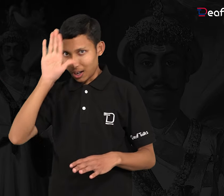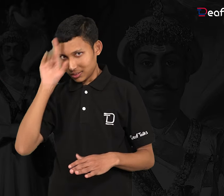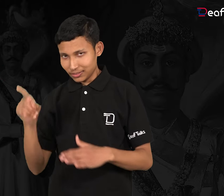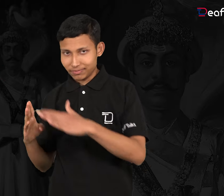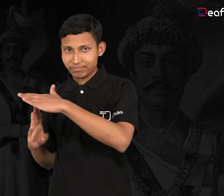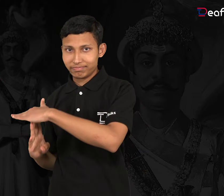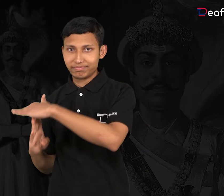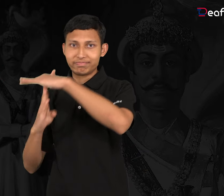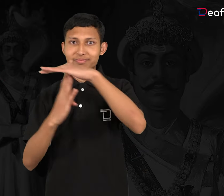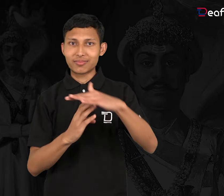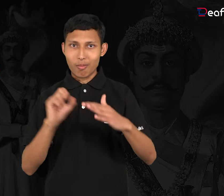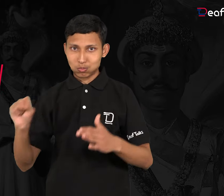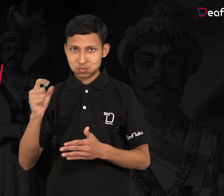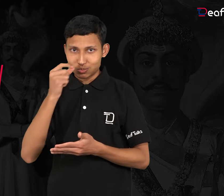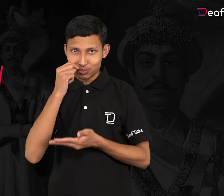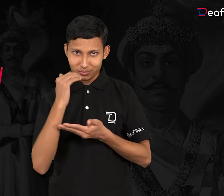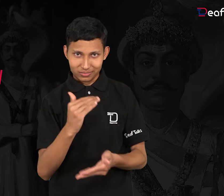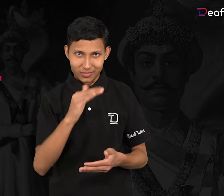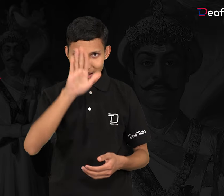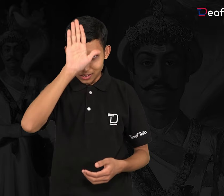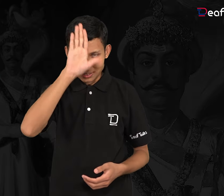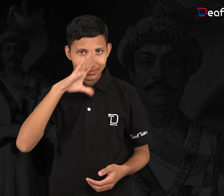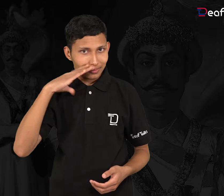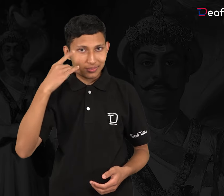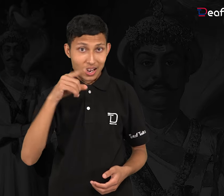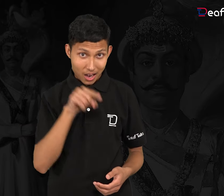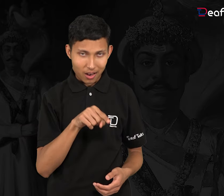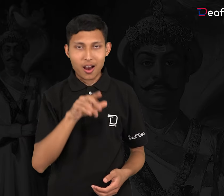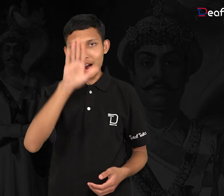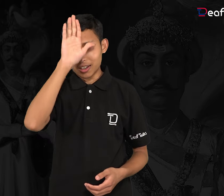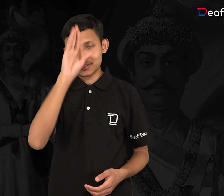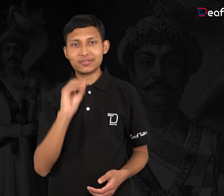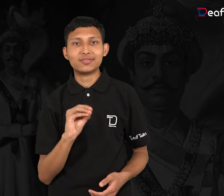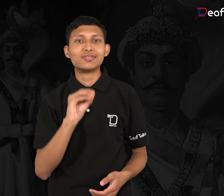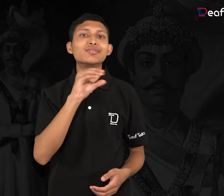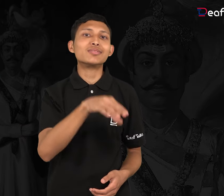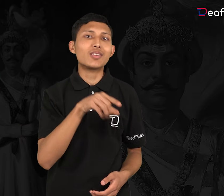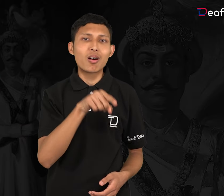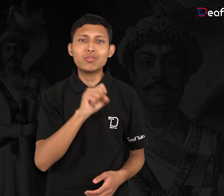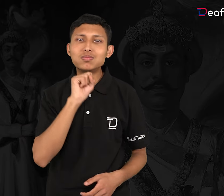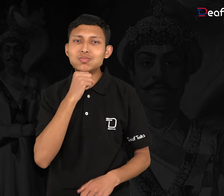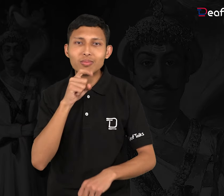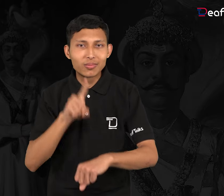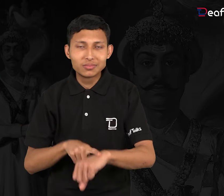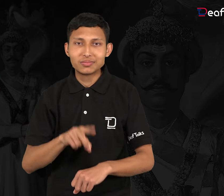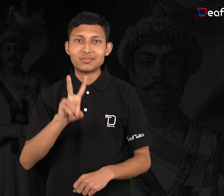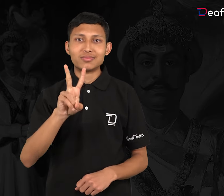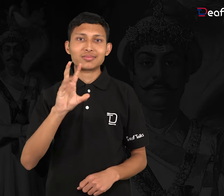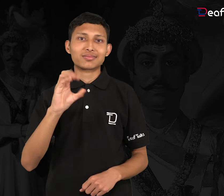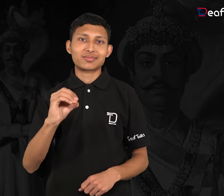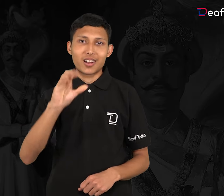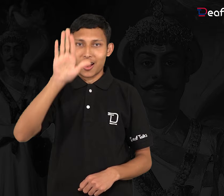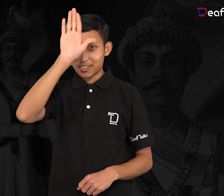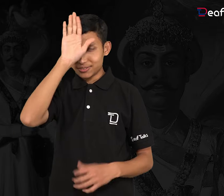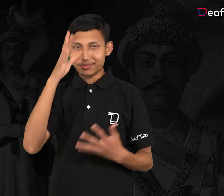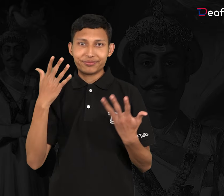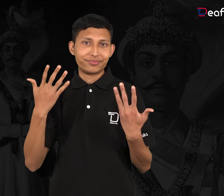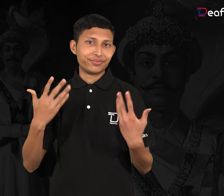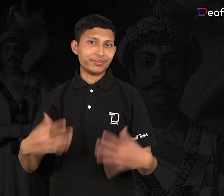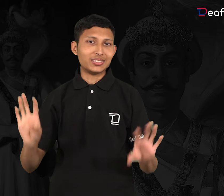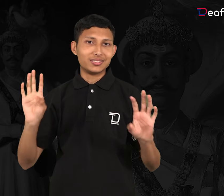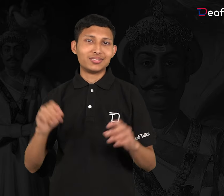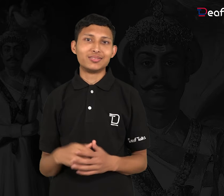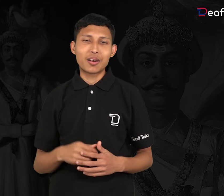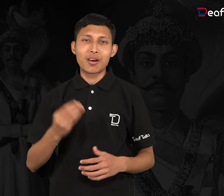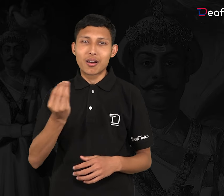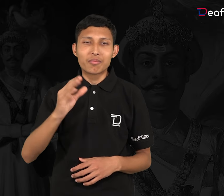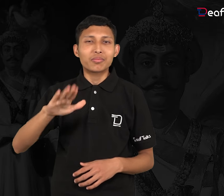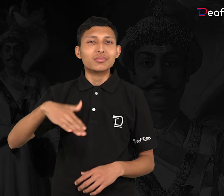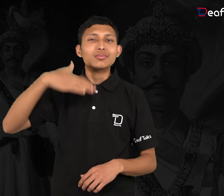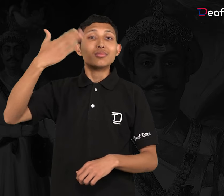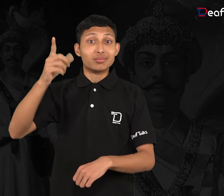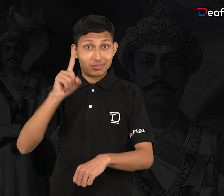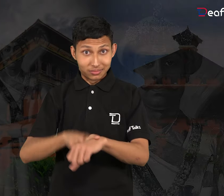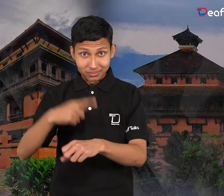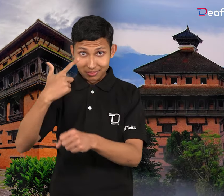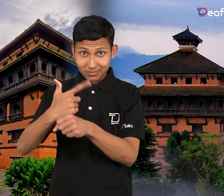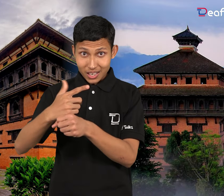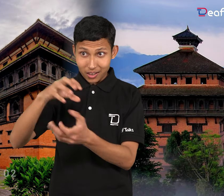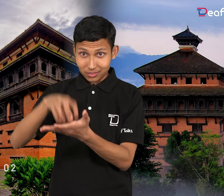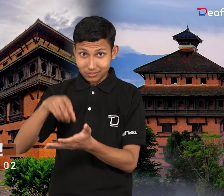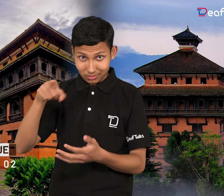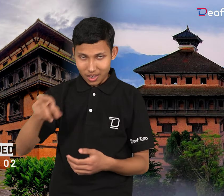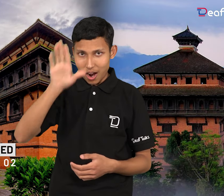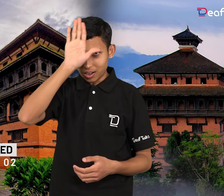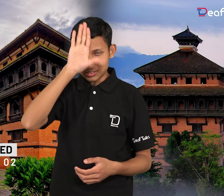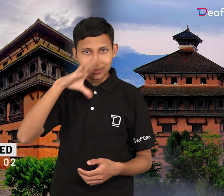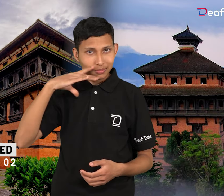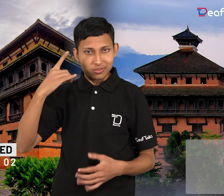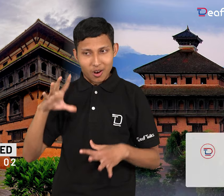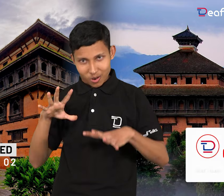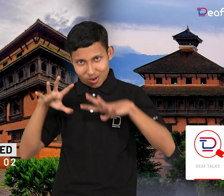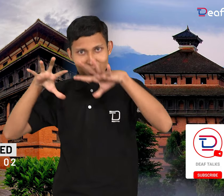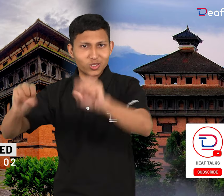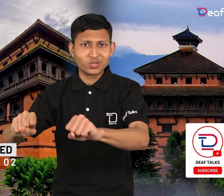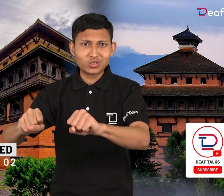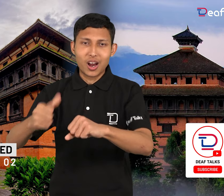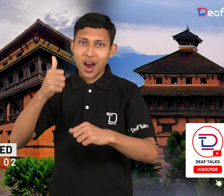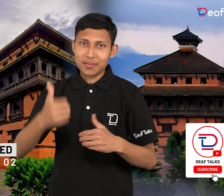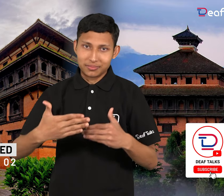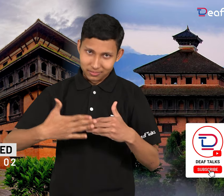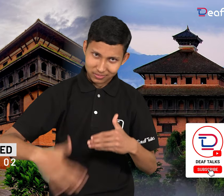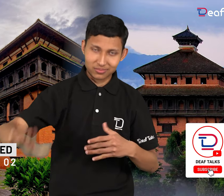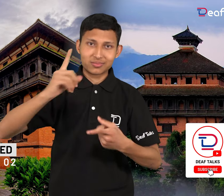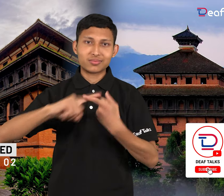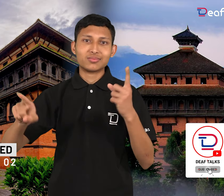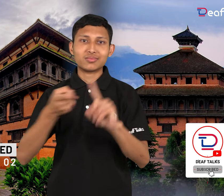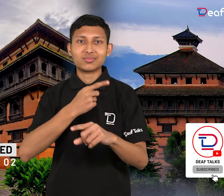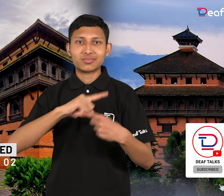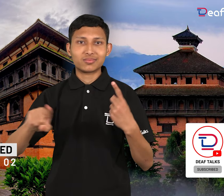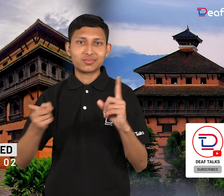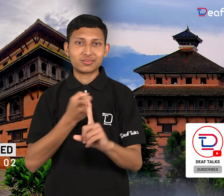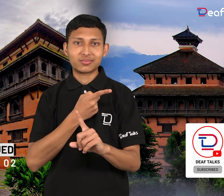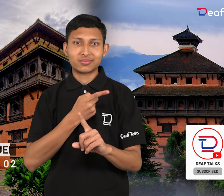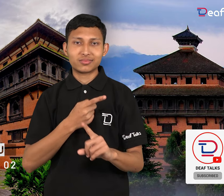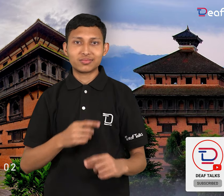Prithvi Narayan Shah became king at the age of 20. Shortly after becoming king, Prithvi Narayan Shah attacked Nuwakot.